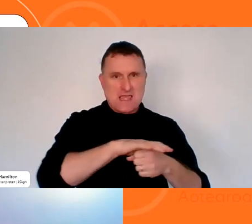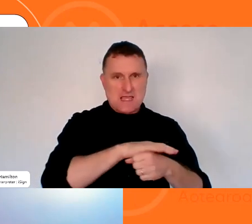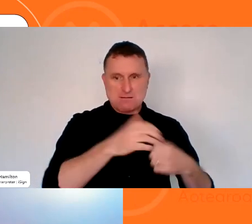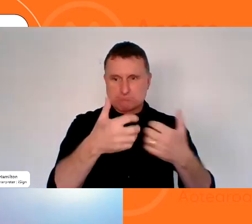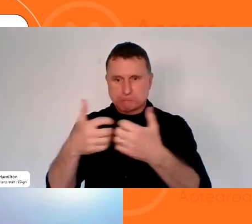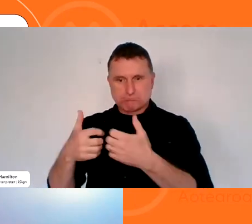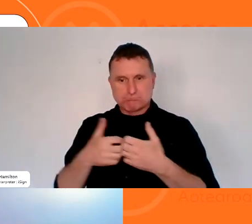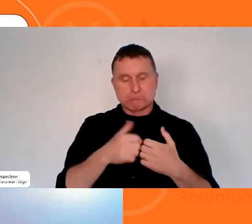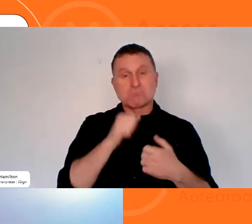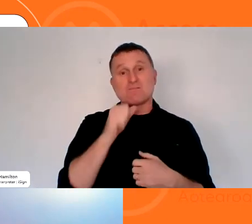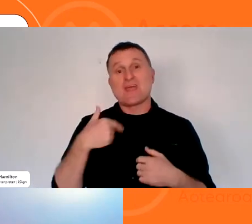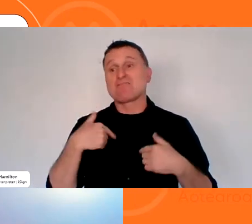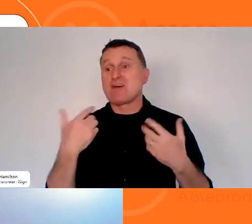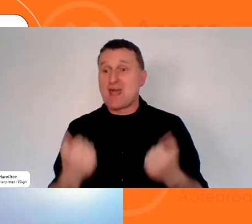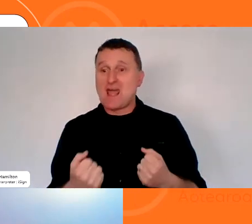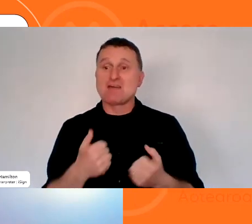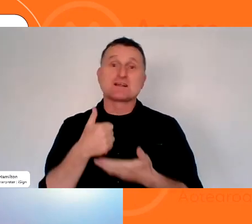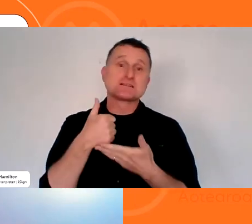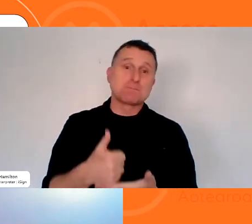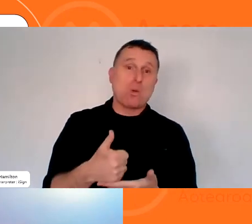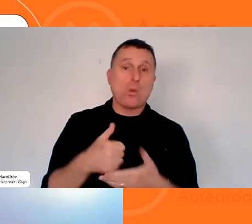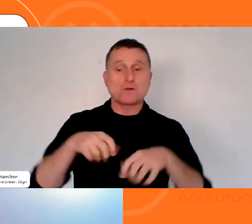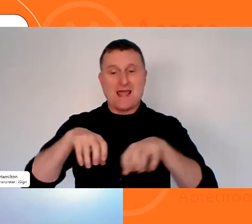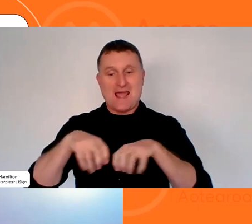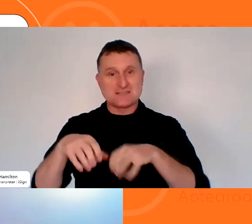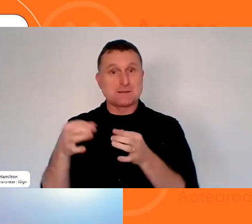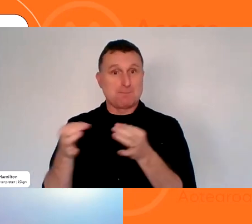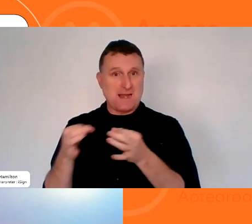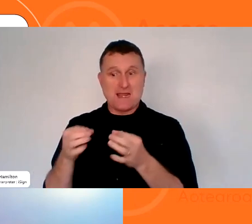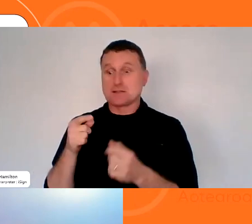support action plan, but that's not enough. We need to look at